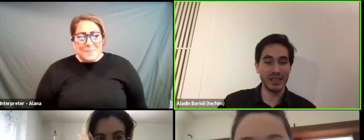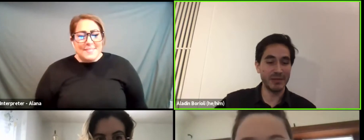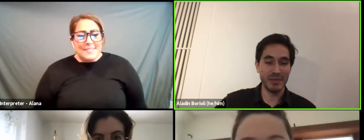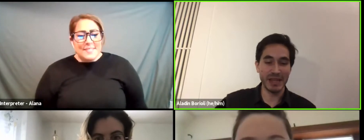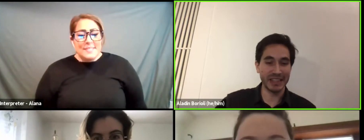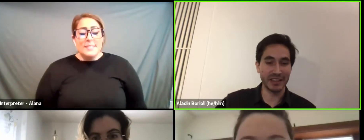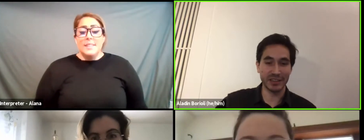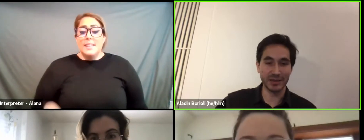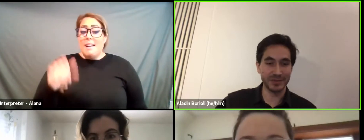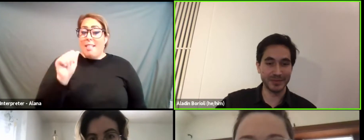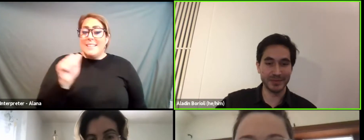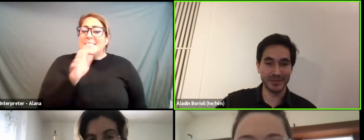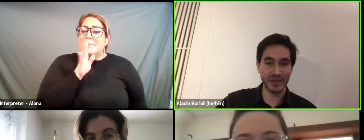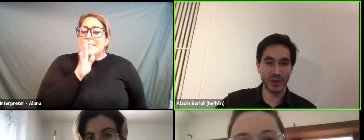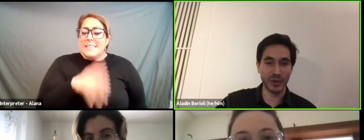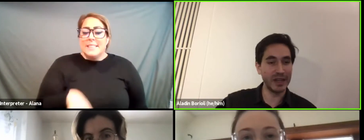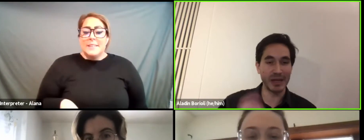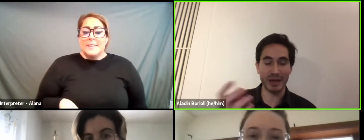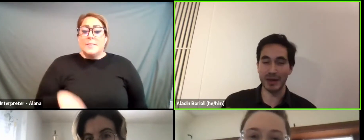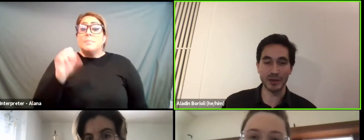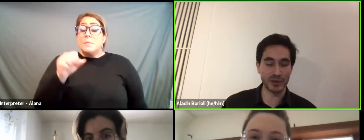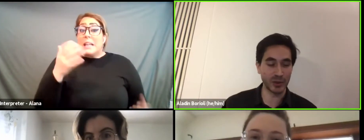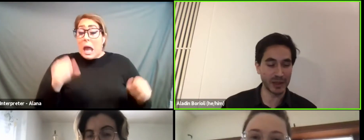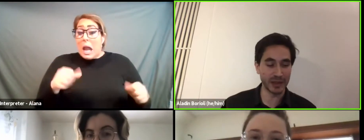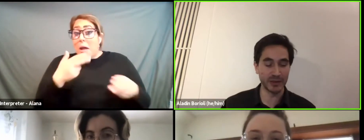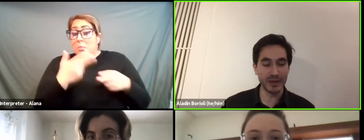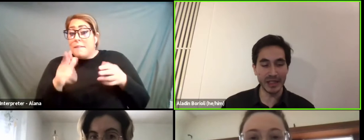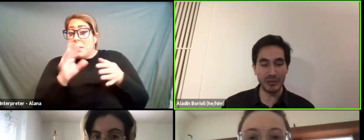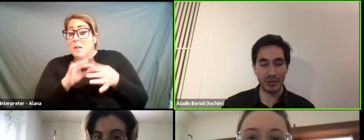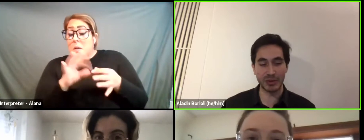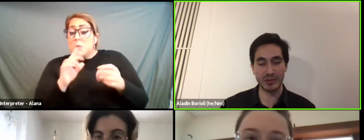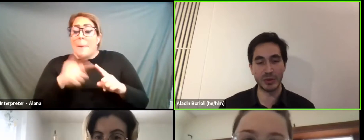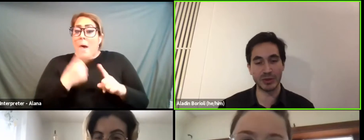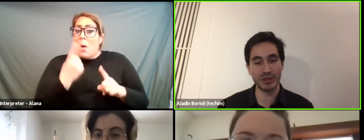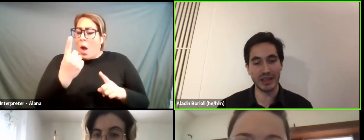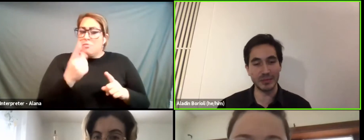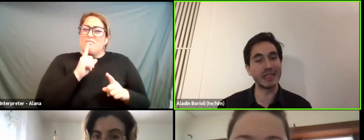Maybe I can just talk a little bit about also one really important point at the beginning